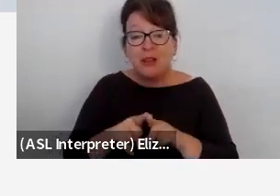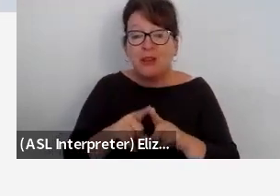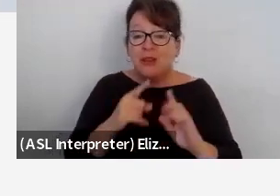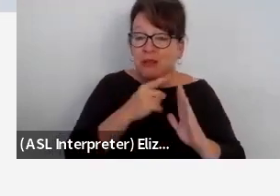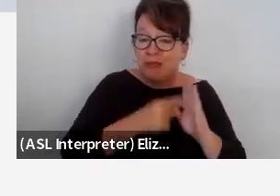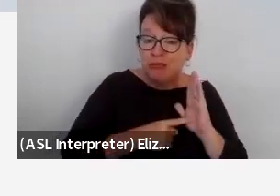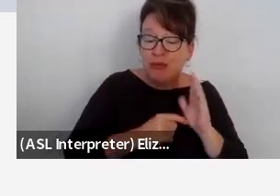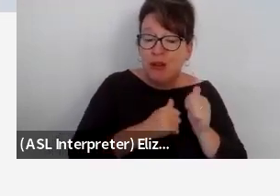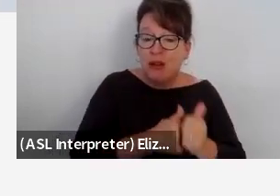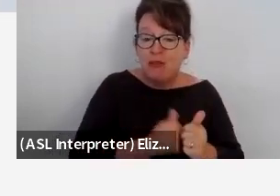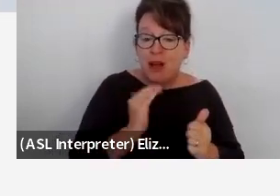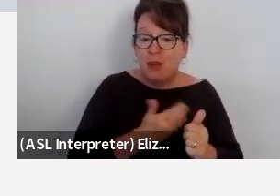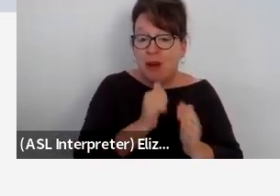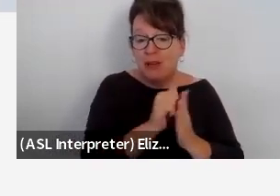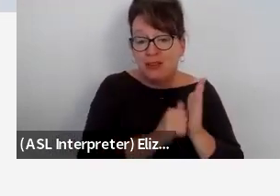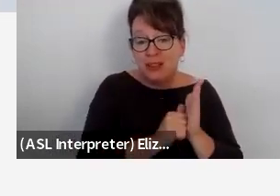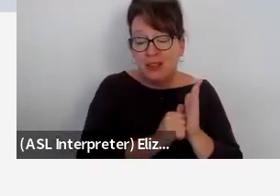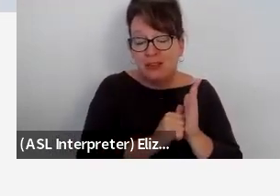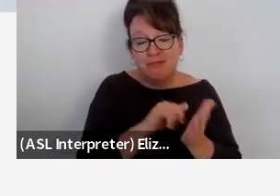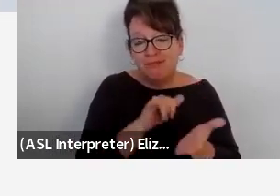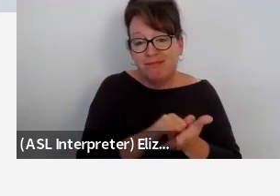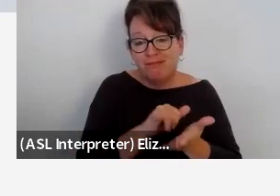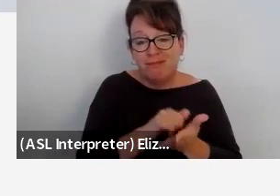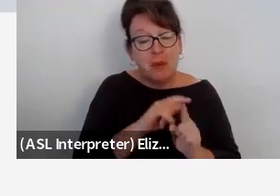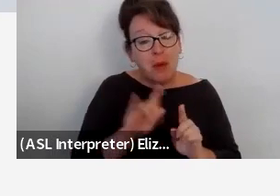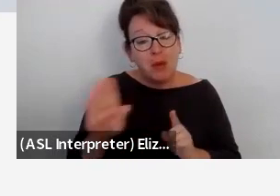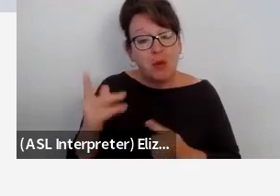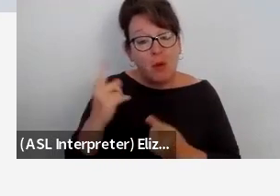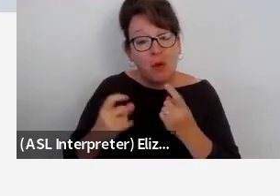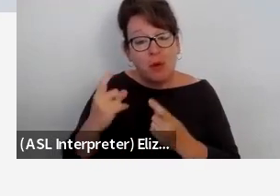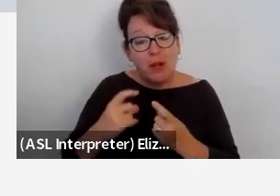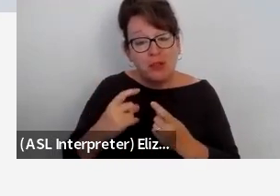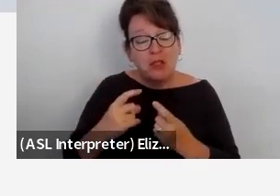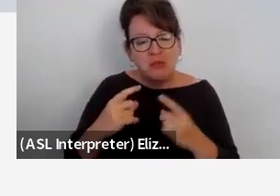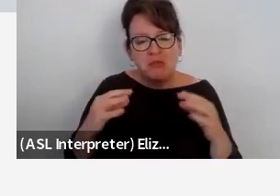We're anticipating releasing all the funds for both subprograms at the same time.